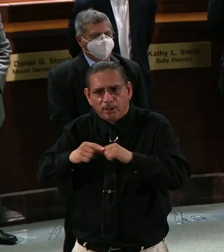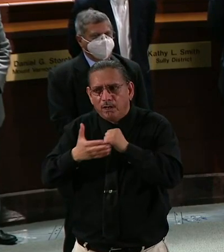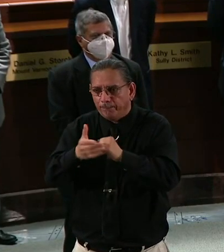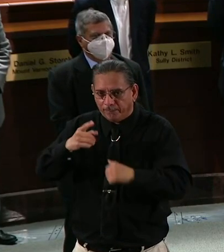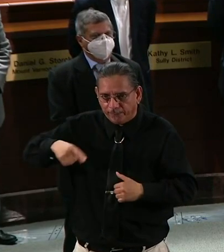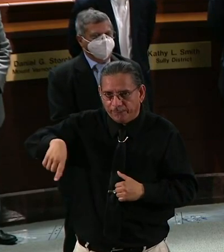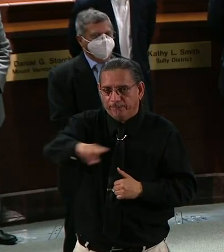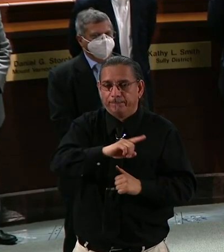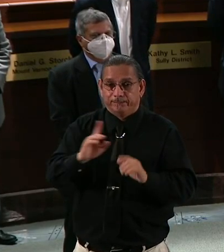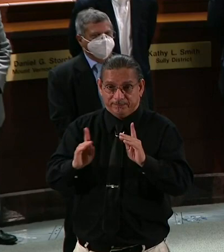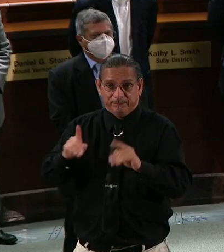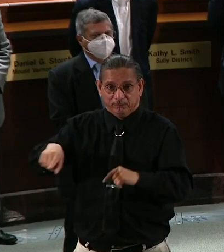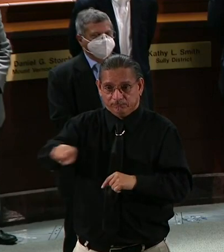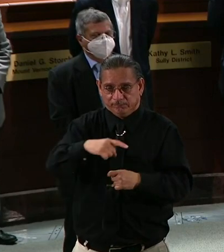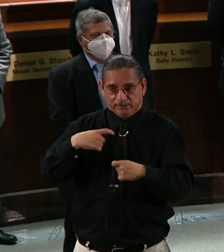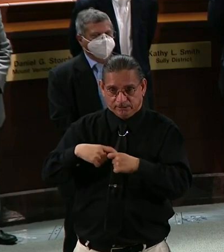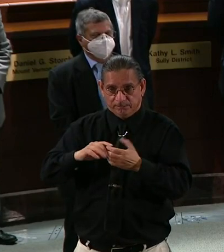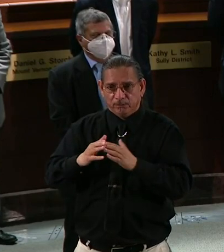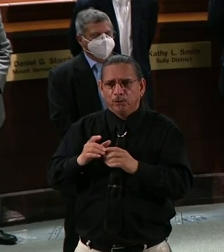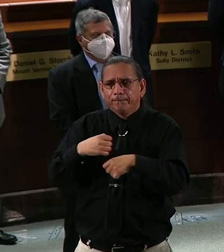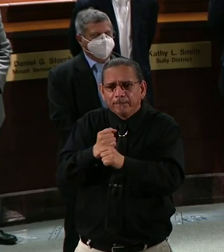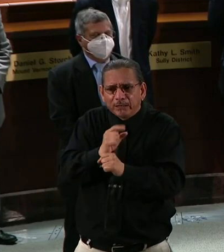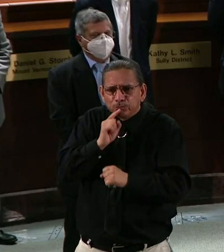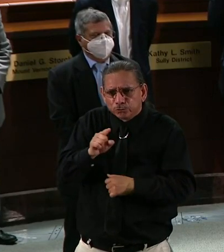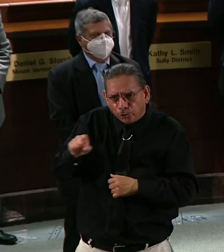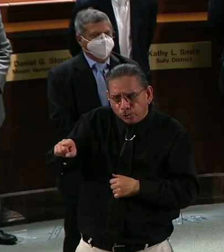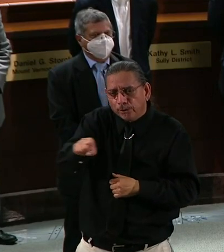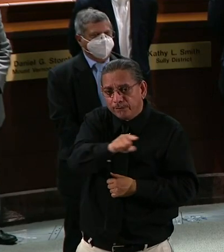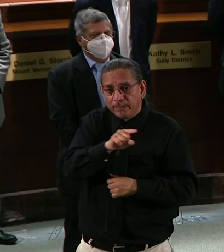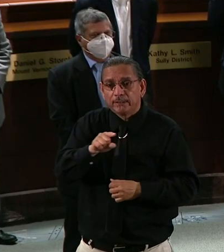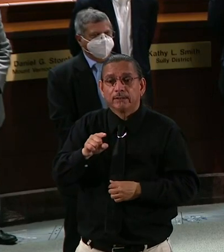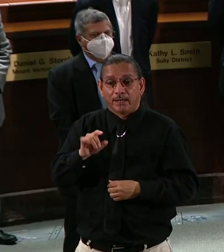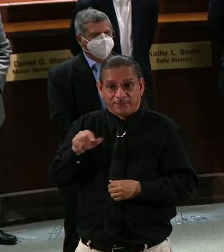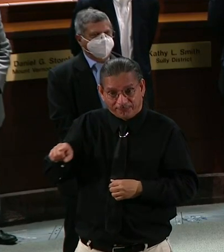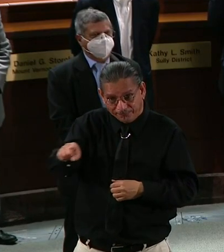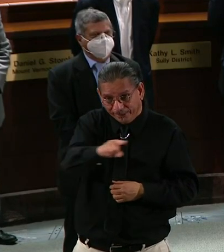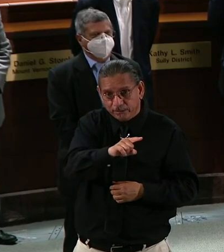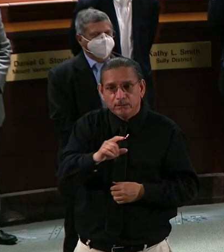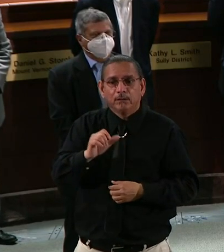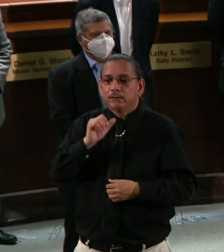CAN'T TALK THIS BETWEEN THE THIS ARTICLE IS THERE THE MONEY